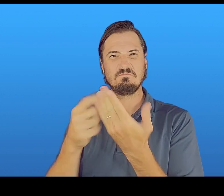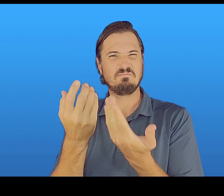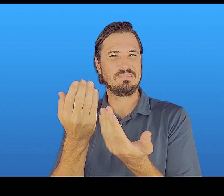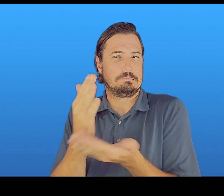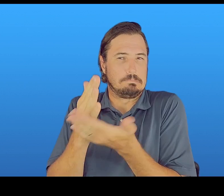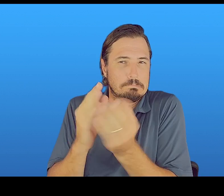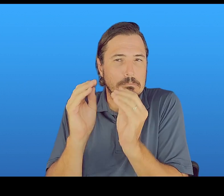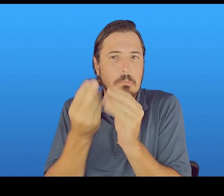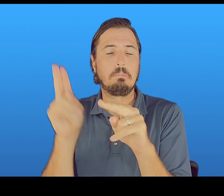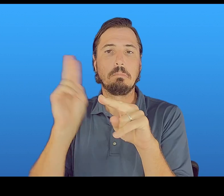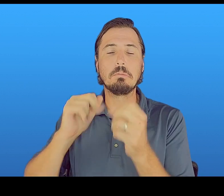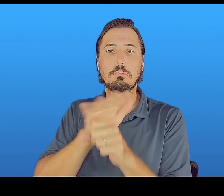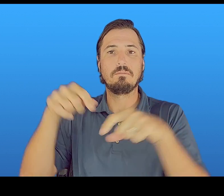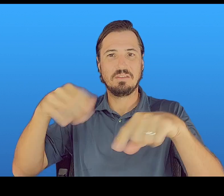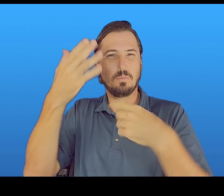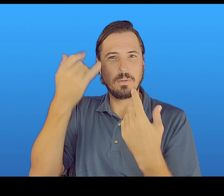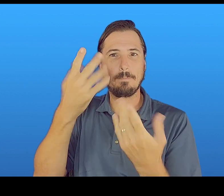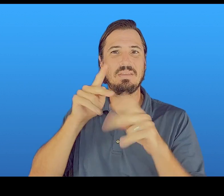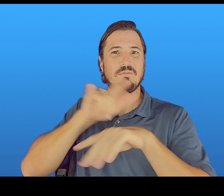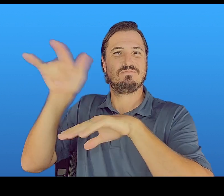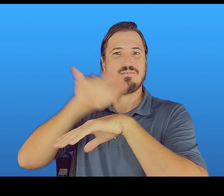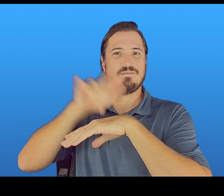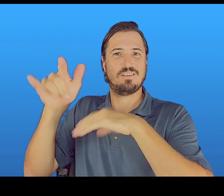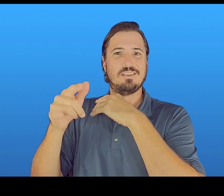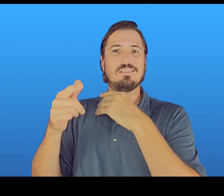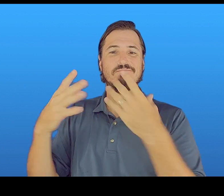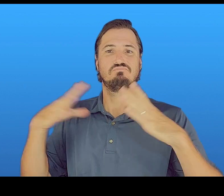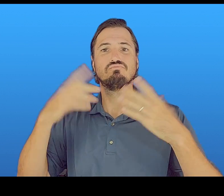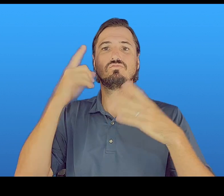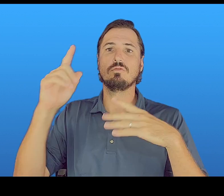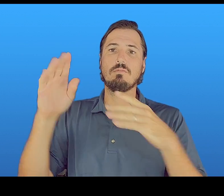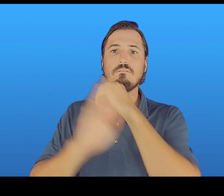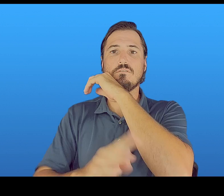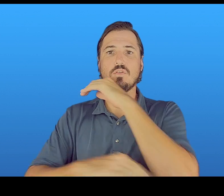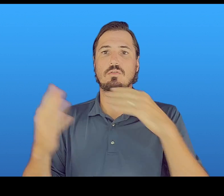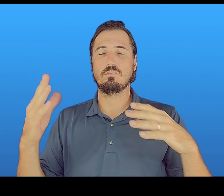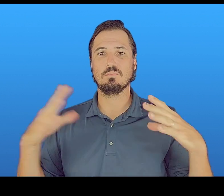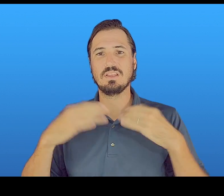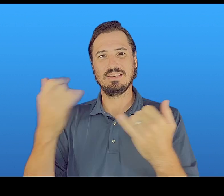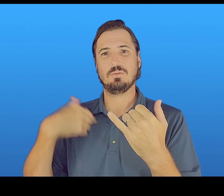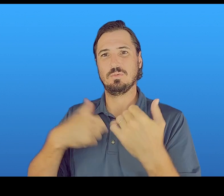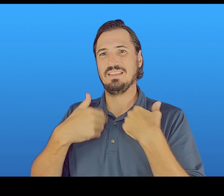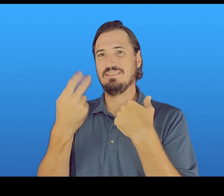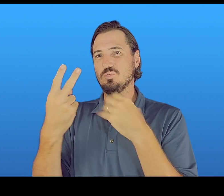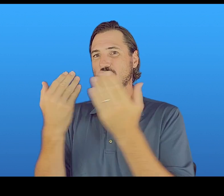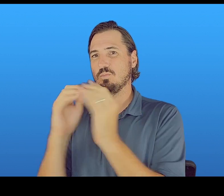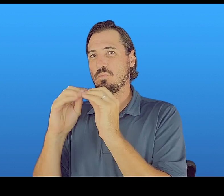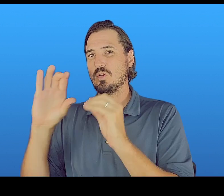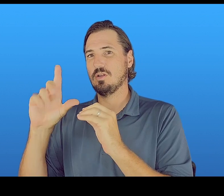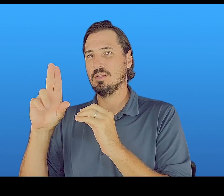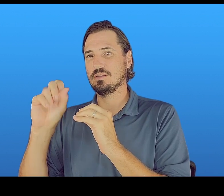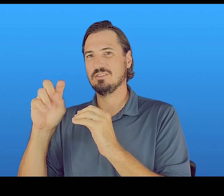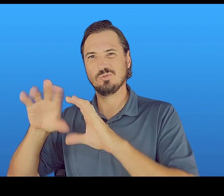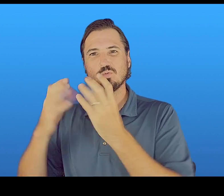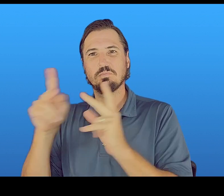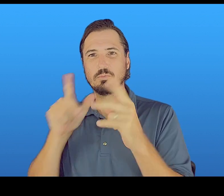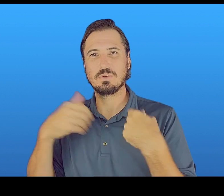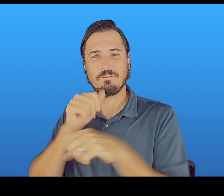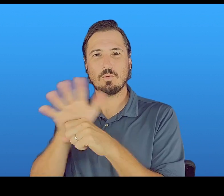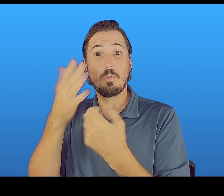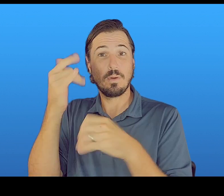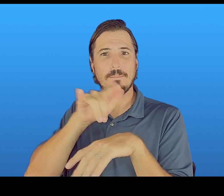We are seeing an increase in cases due to in part to fall break travel by residents. We now have two active clusters on the island that were started by residents who traveled off the island